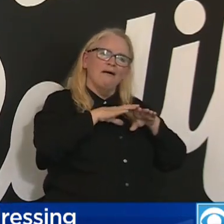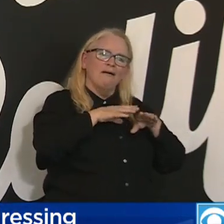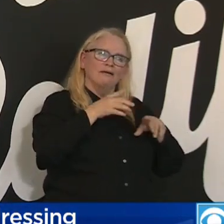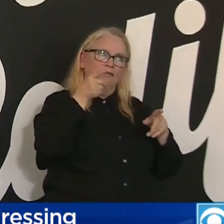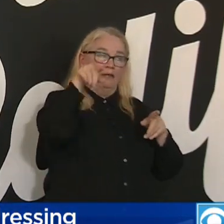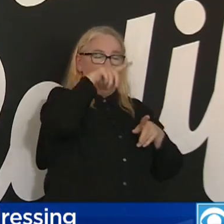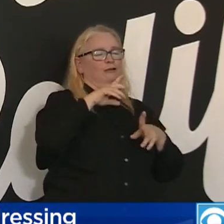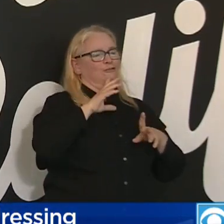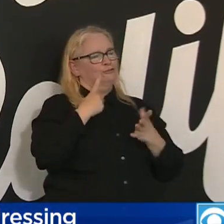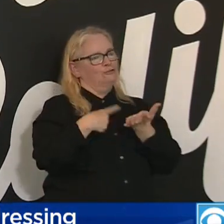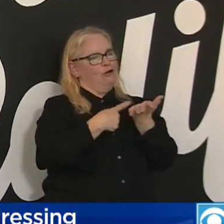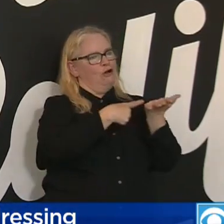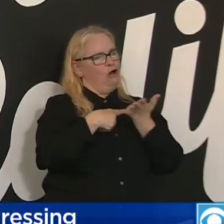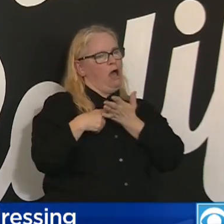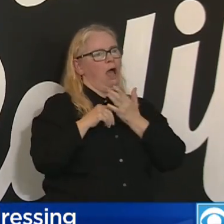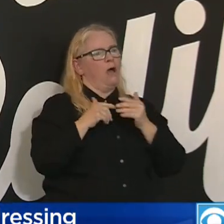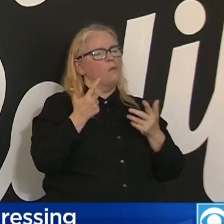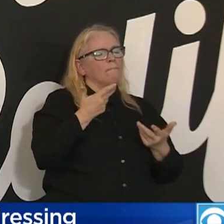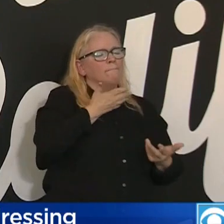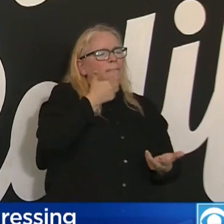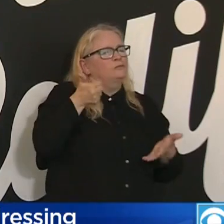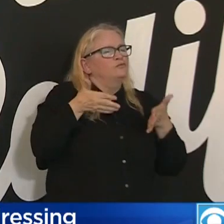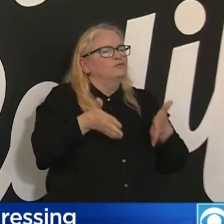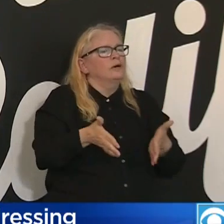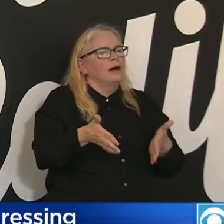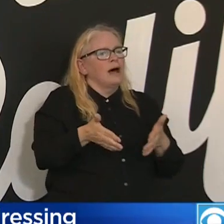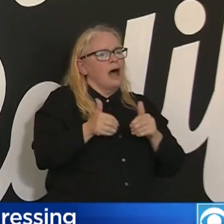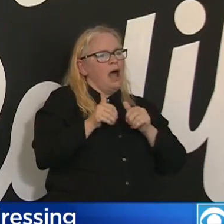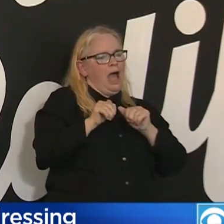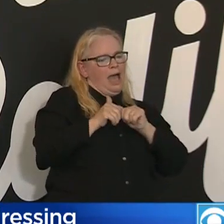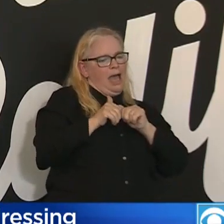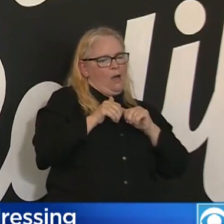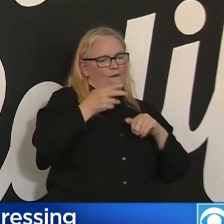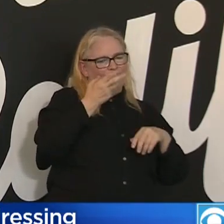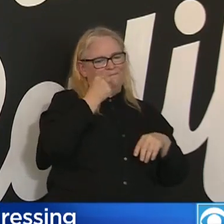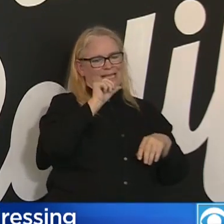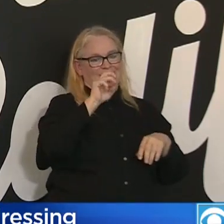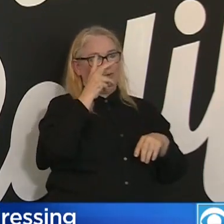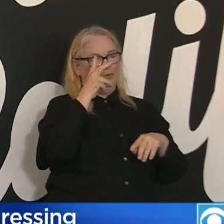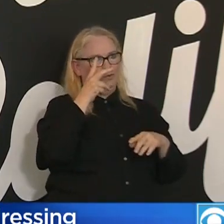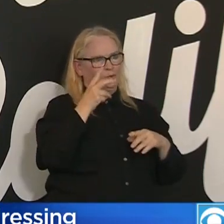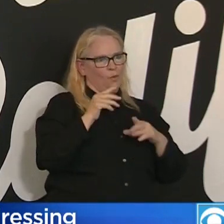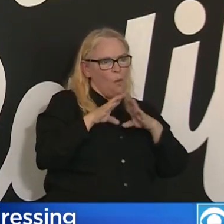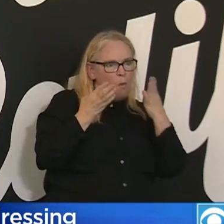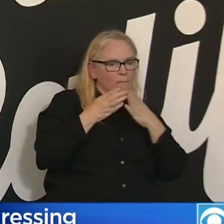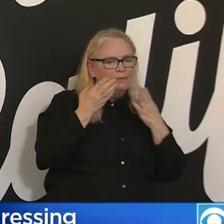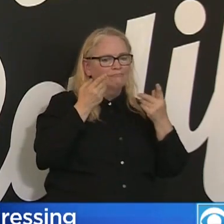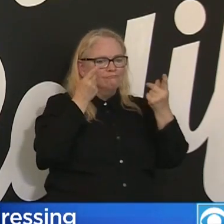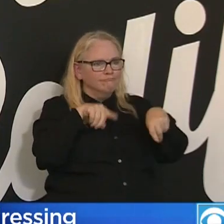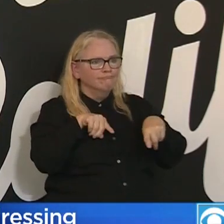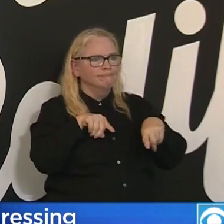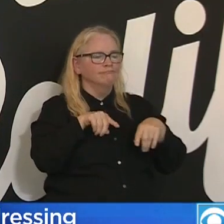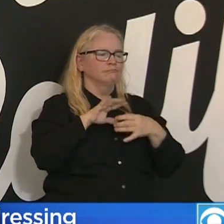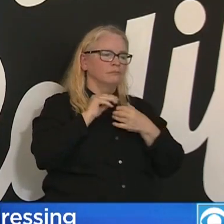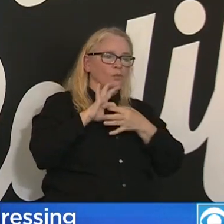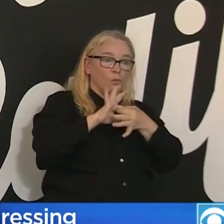ABOUT THE CAPACITY TO MAKE VARIANCE REQUESTS THROUGH SELF ATTESTMENTS AND IT WILL ALLOW THEM TO GO DEEPER INTO OUR